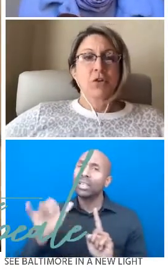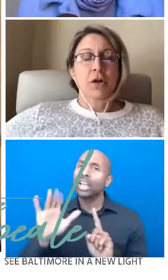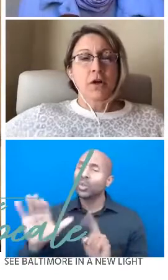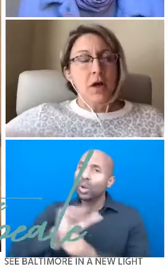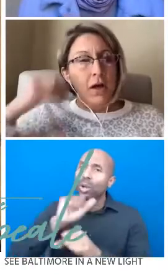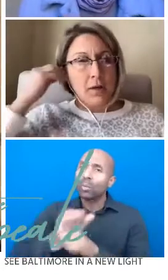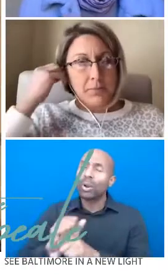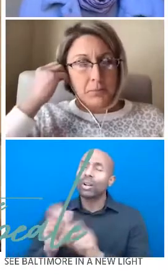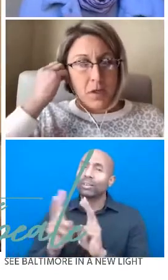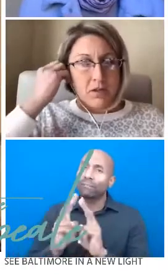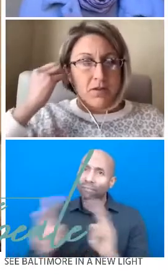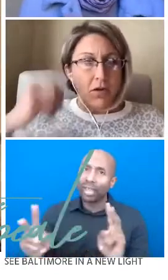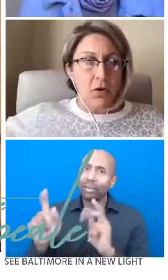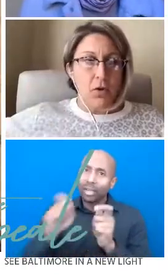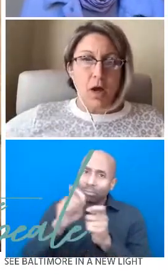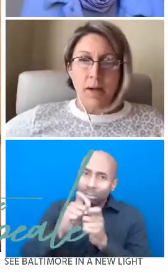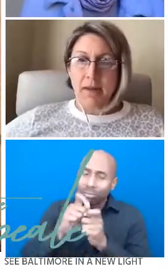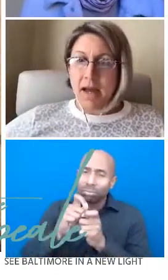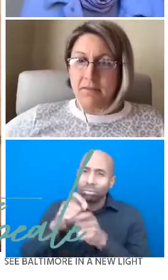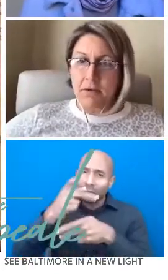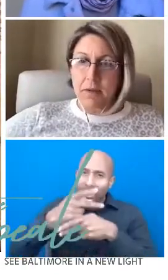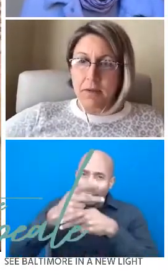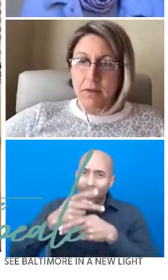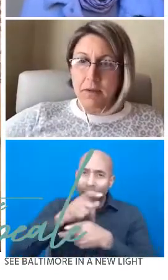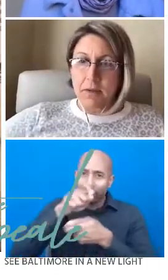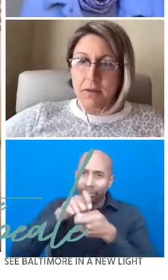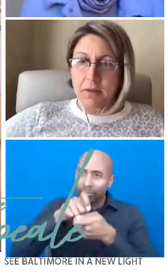Kim: I'm an avid reader.